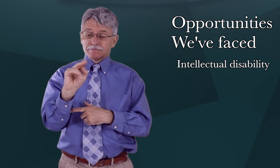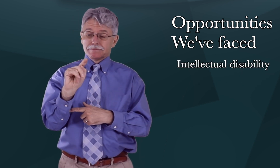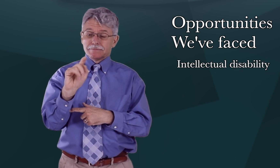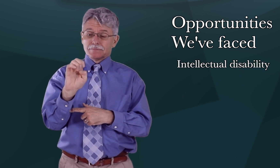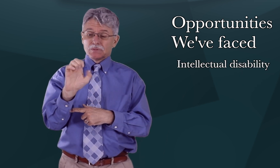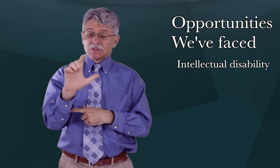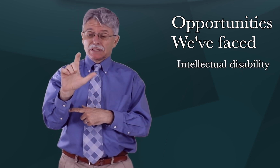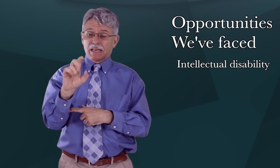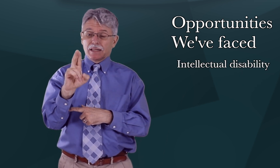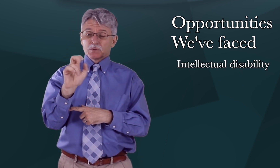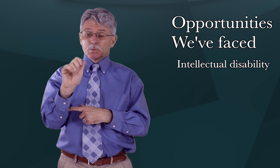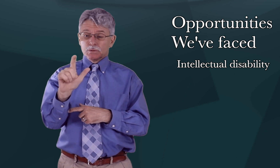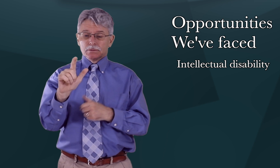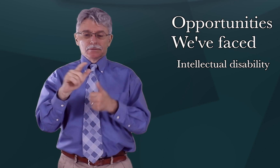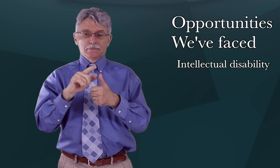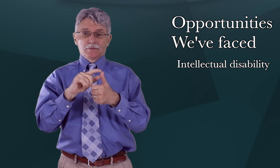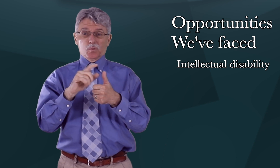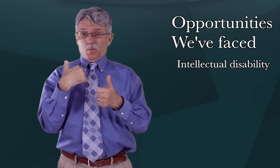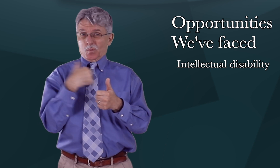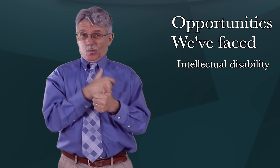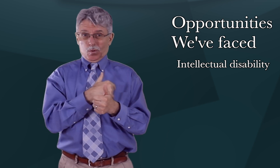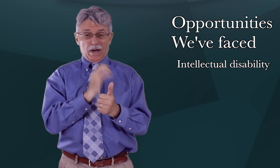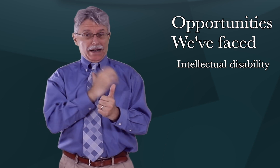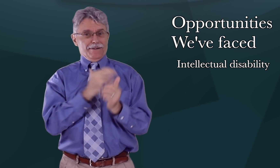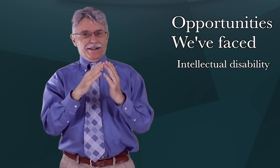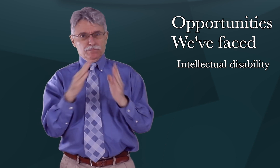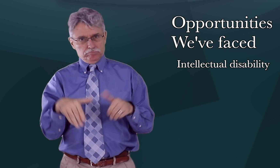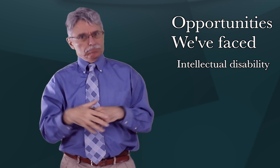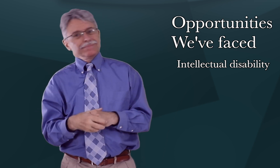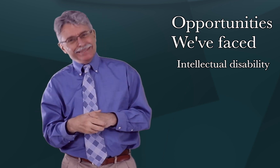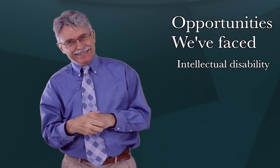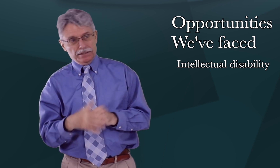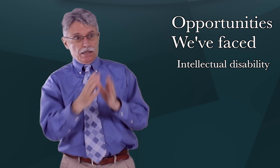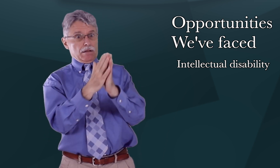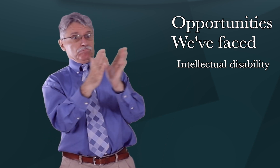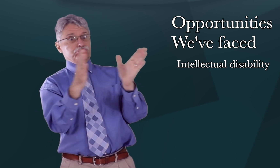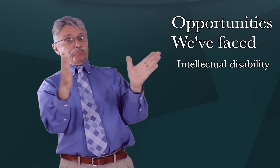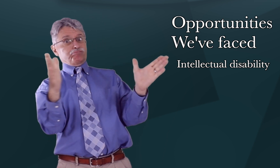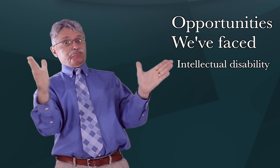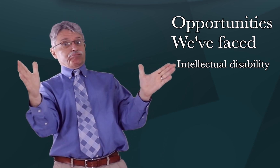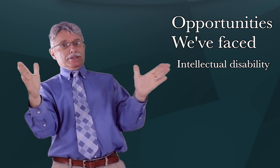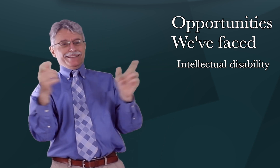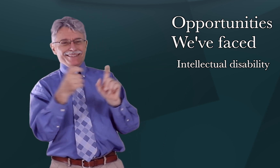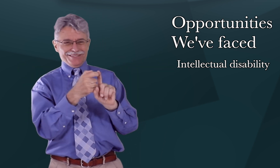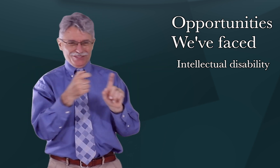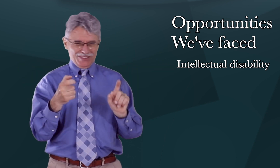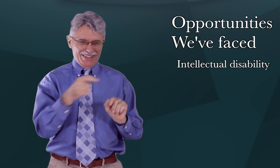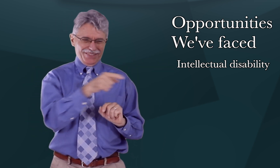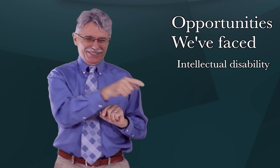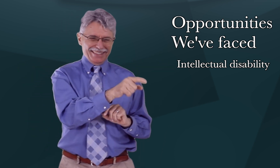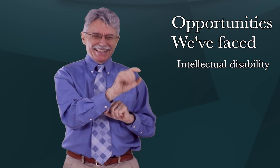Intellectually, we -- our house -- it really is a broad range